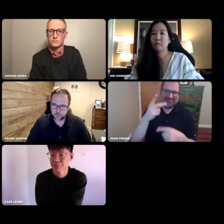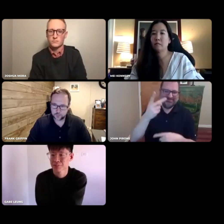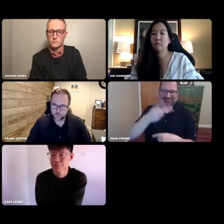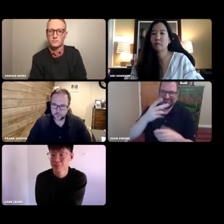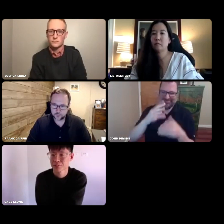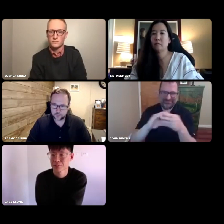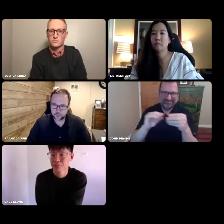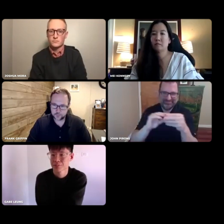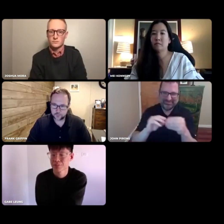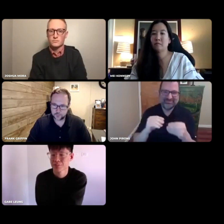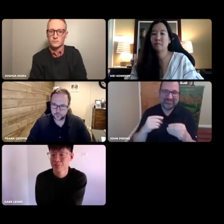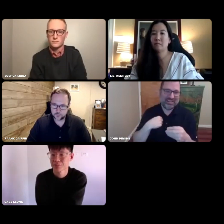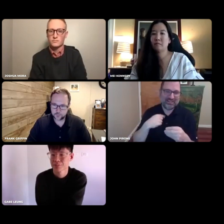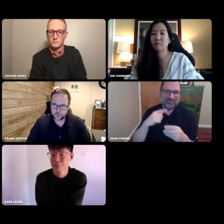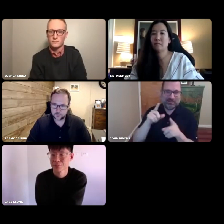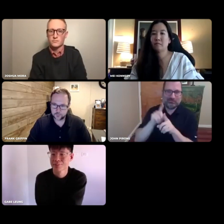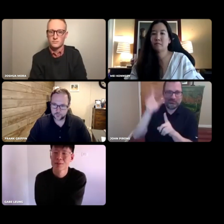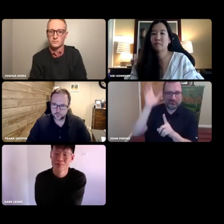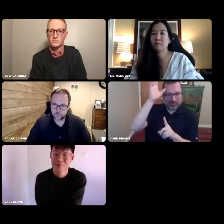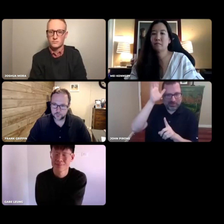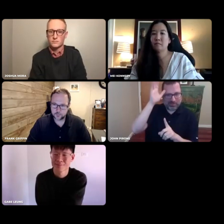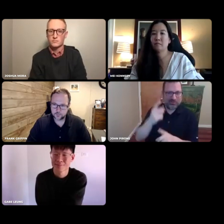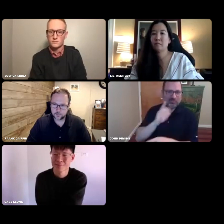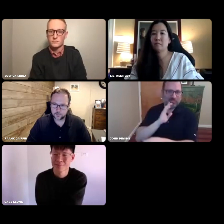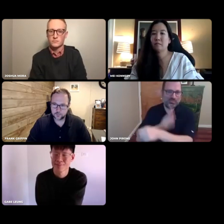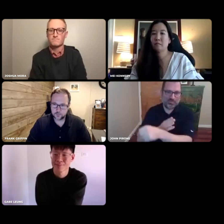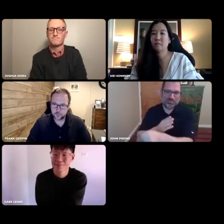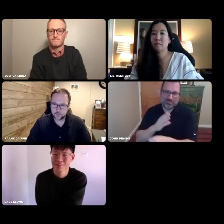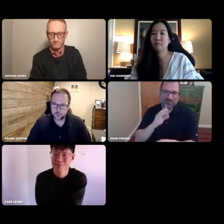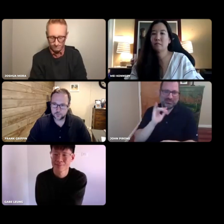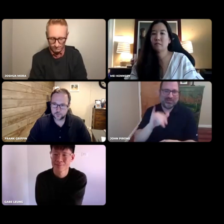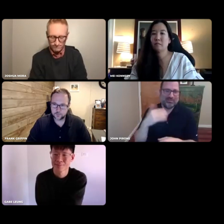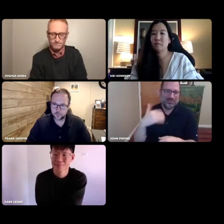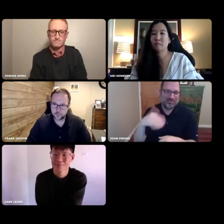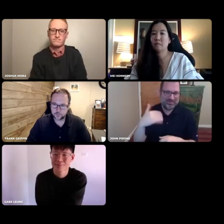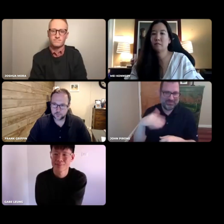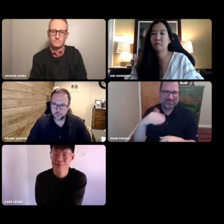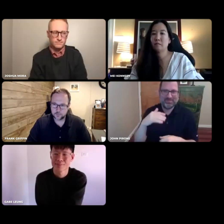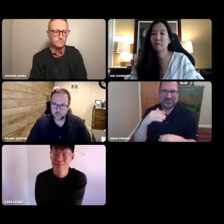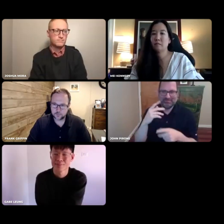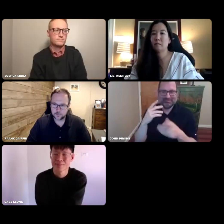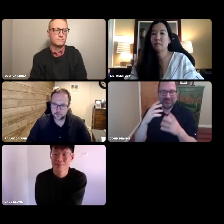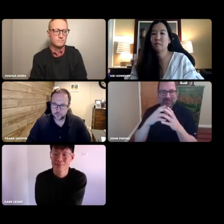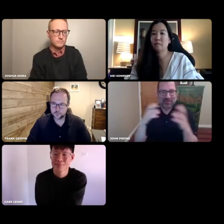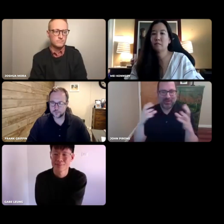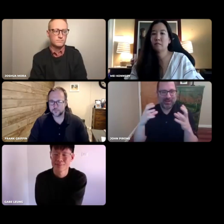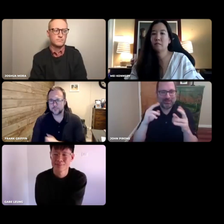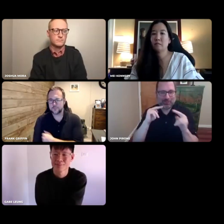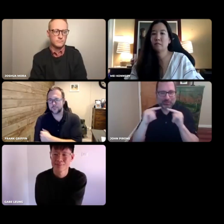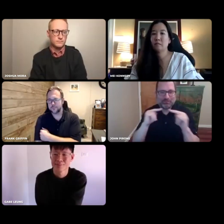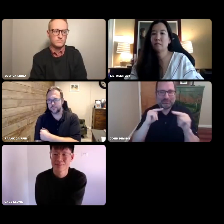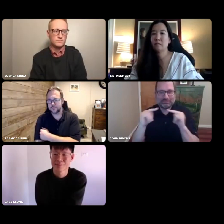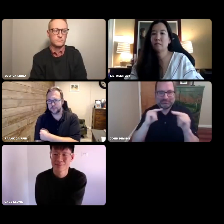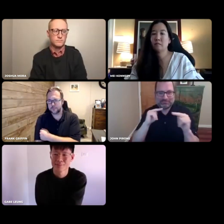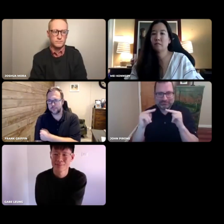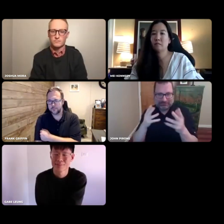I'm a father. I have a daughter.